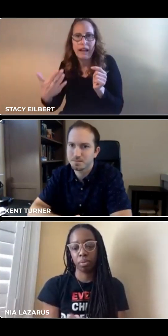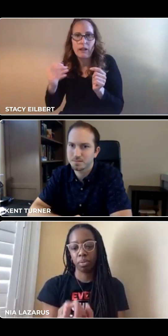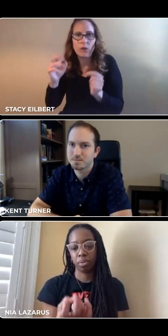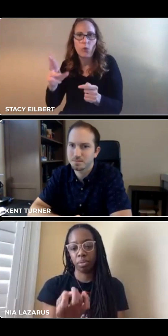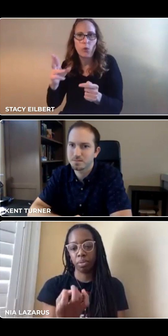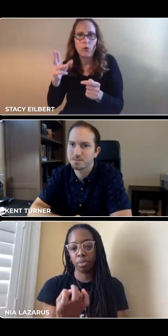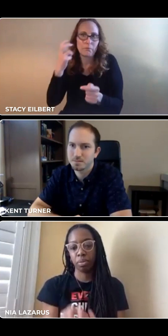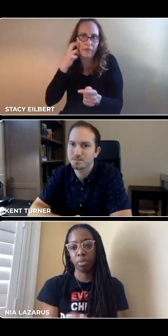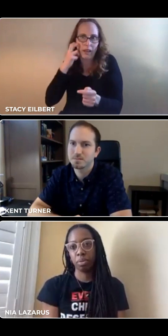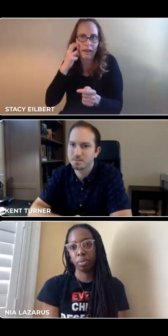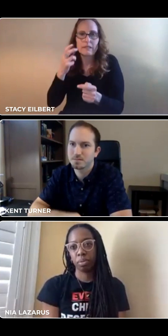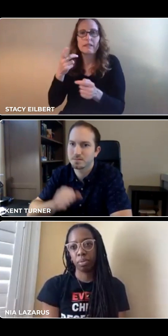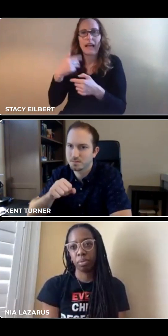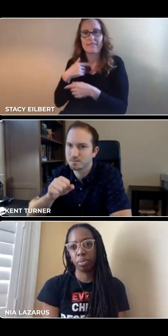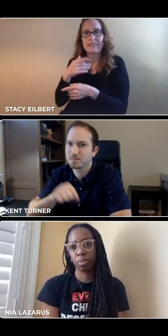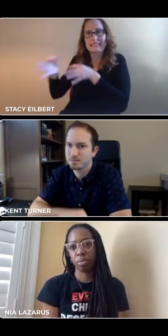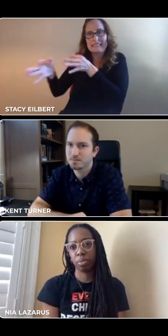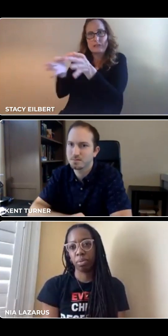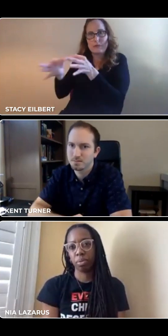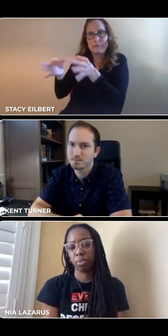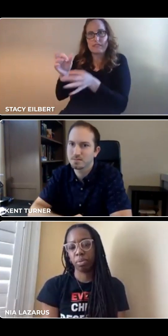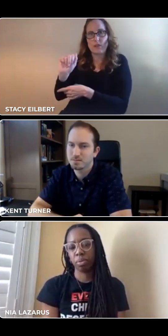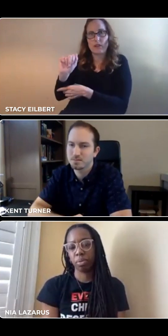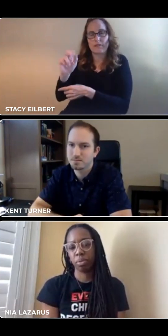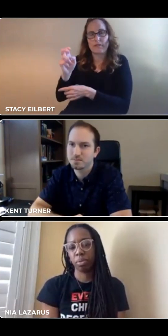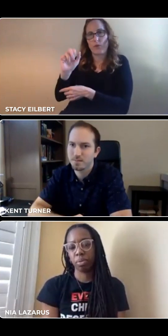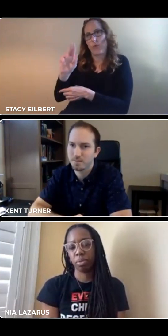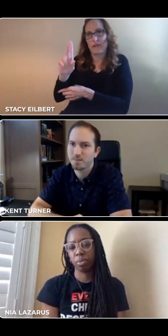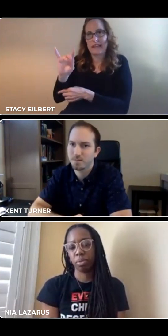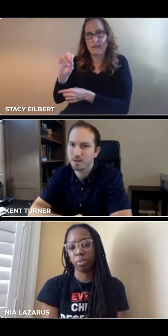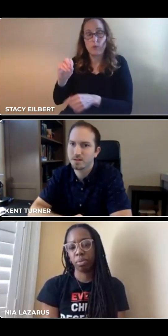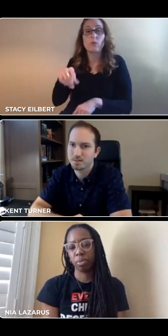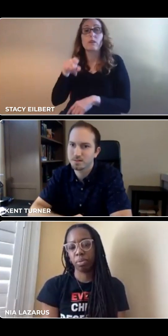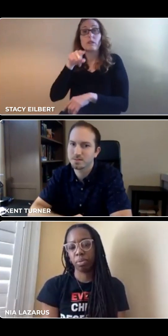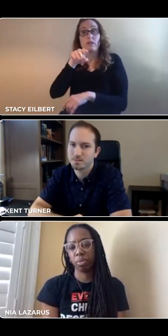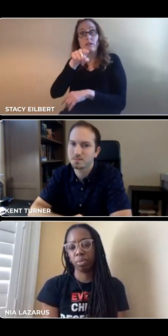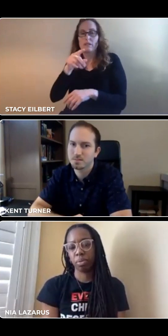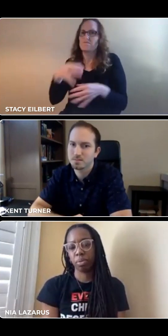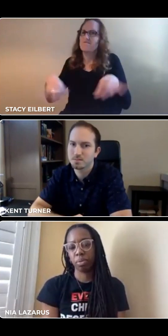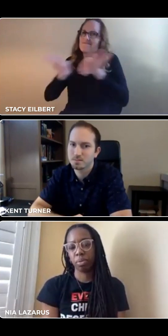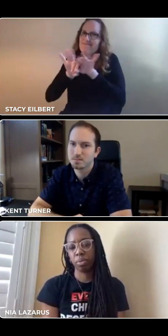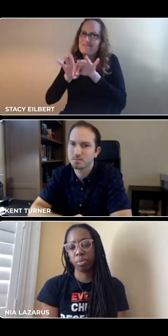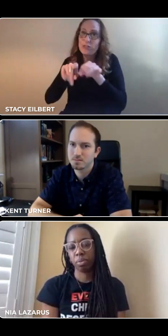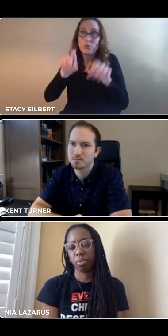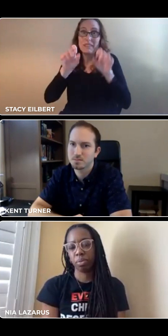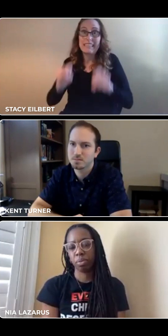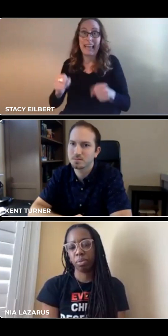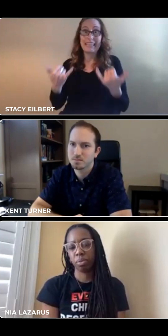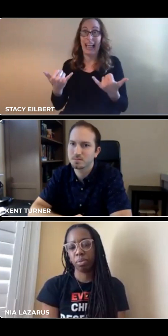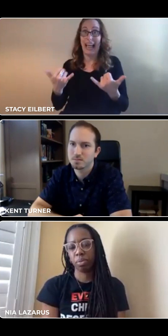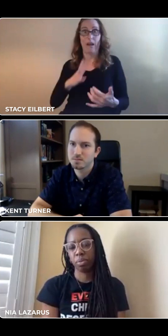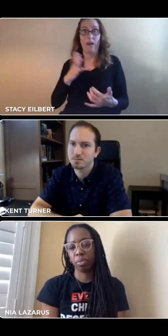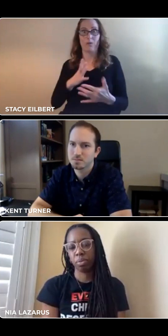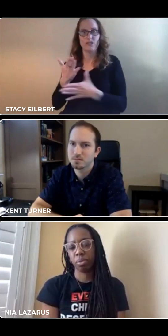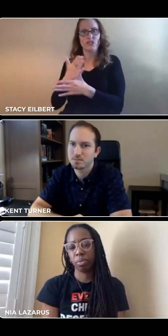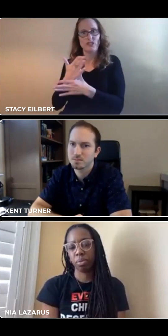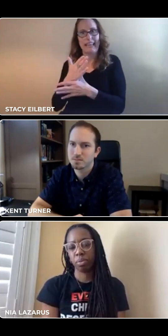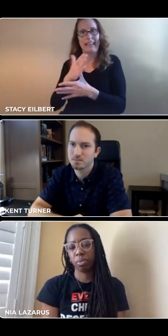a text description for students who are visually impaired or blind. There's also audio.